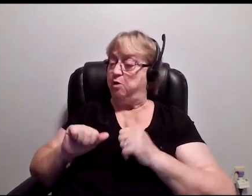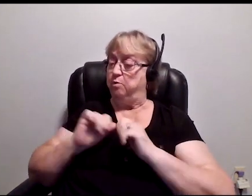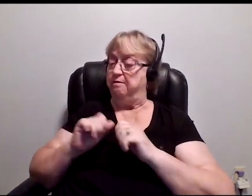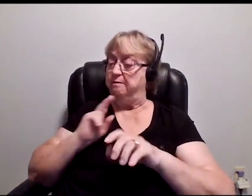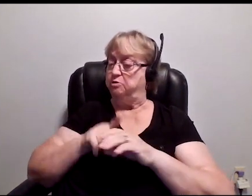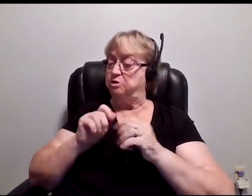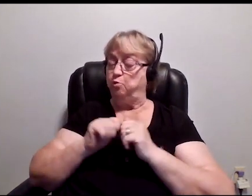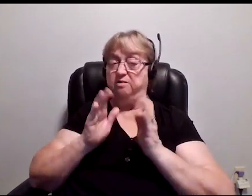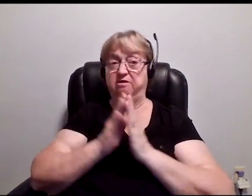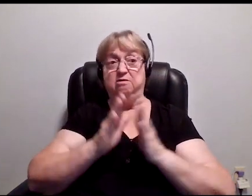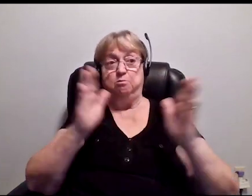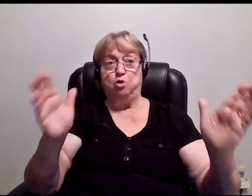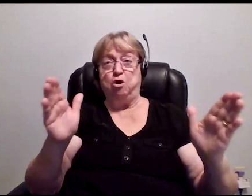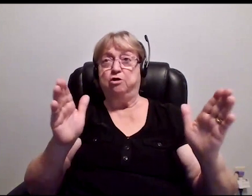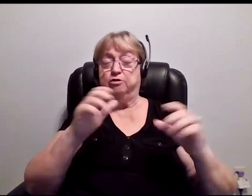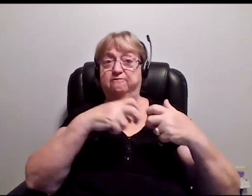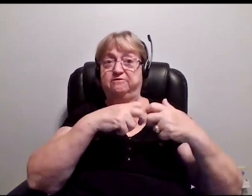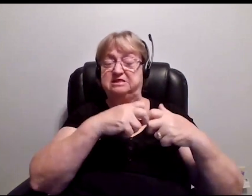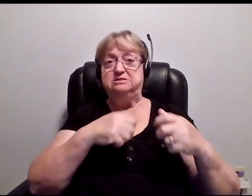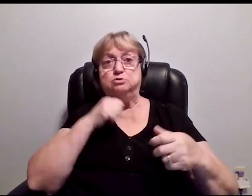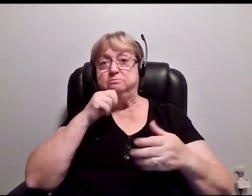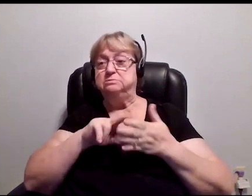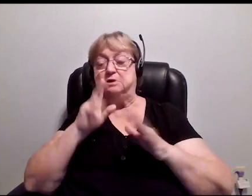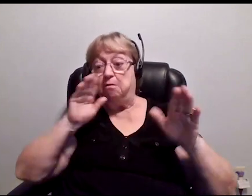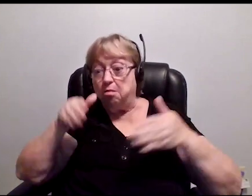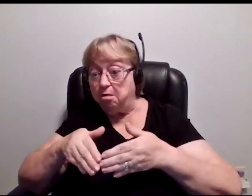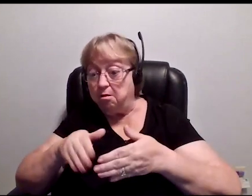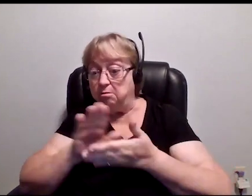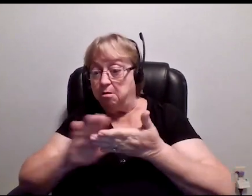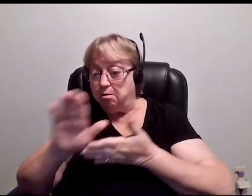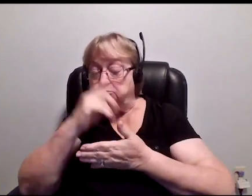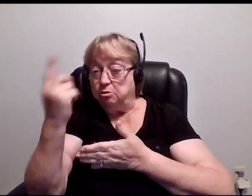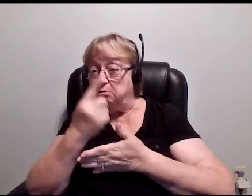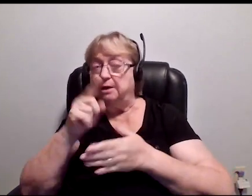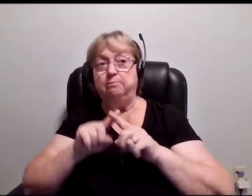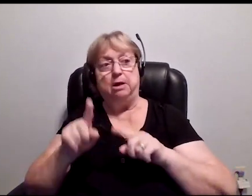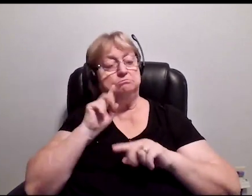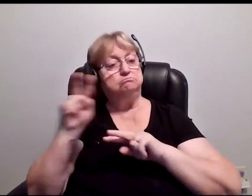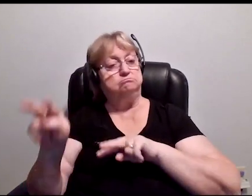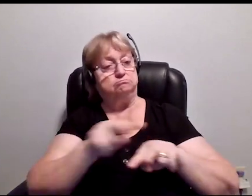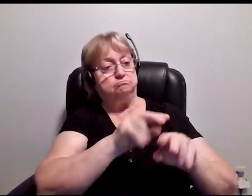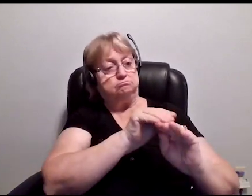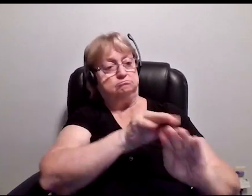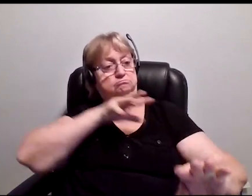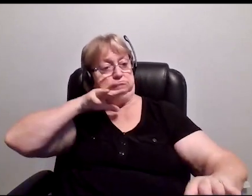This means zooming away from post-secondary education and looking at the workforce and professional societies